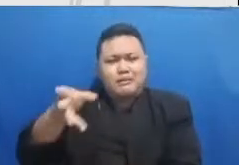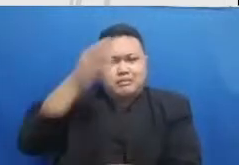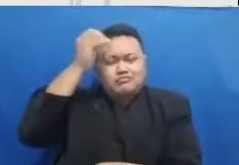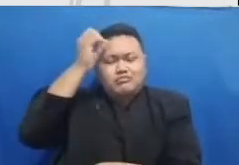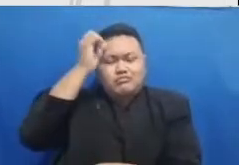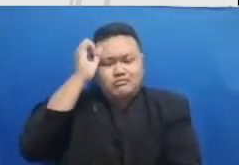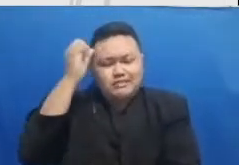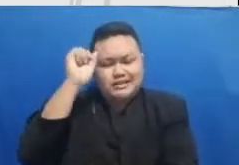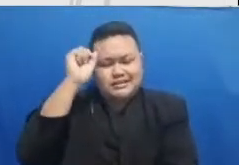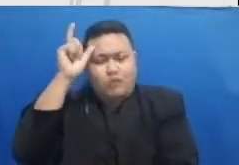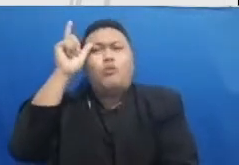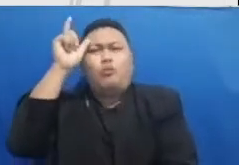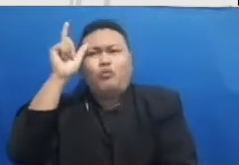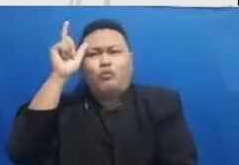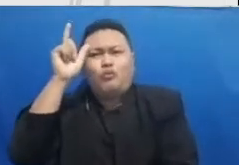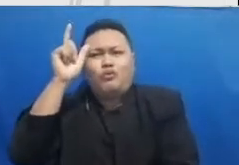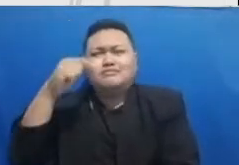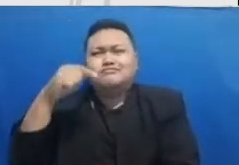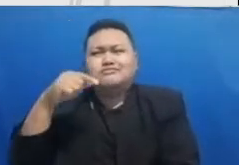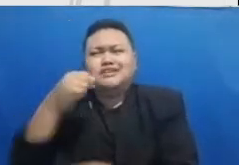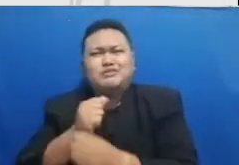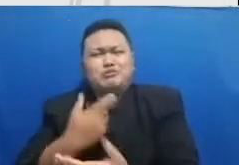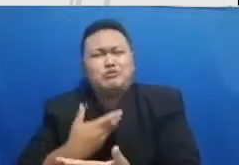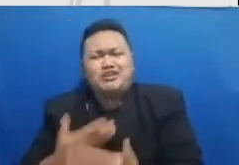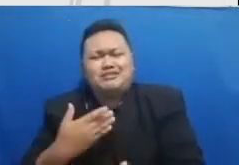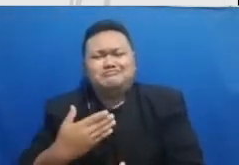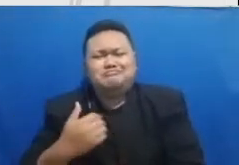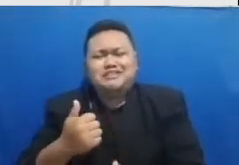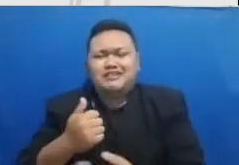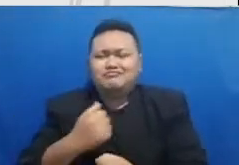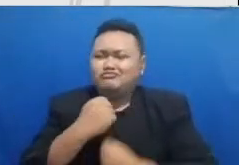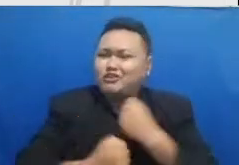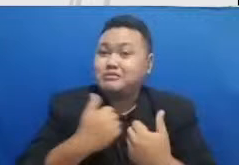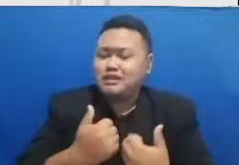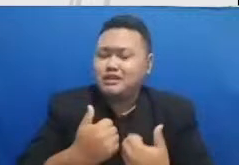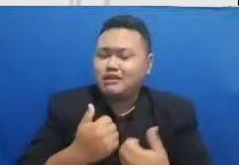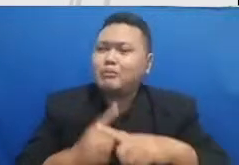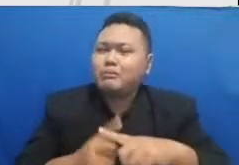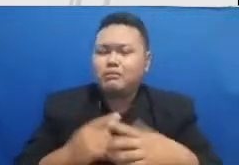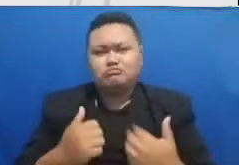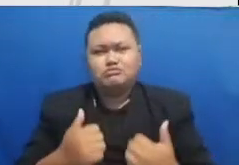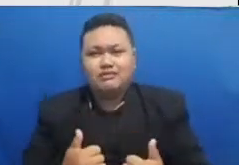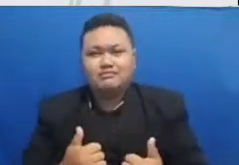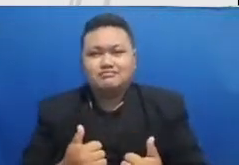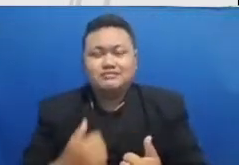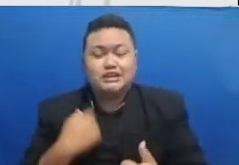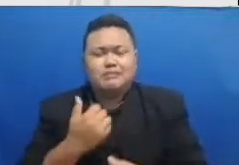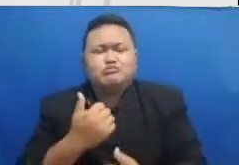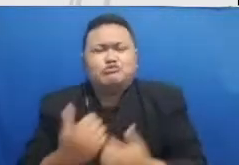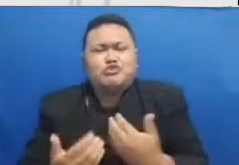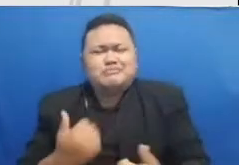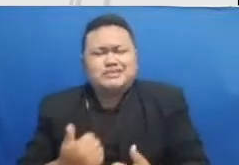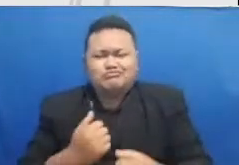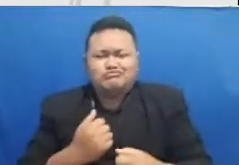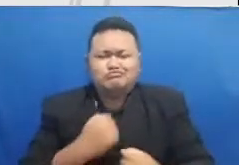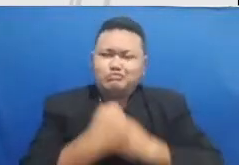I think we can do this activity, so because the teacher doesn't get acquainted with many new features